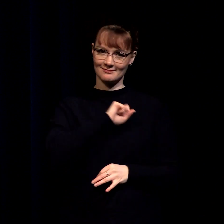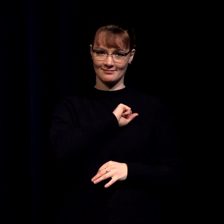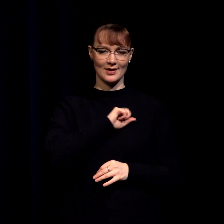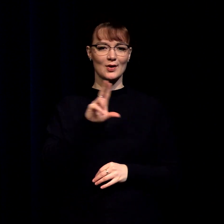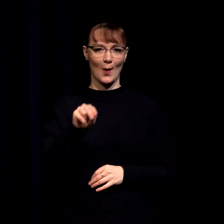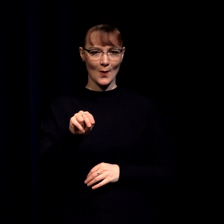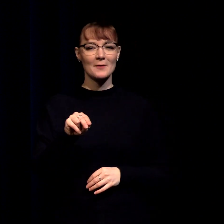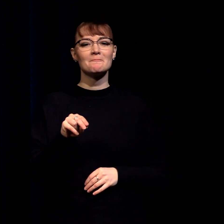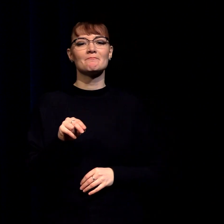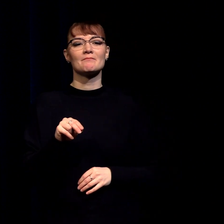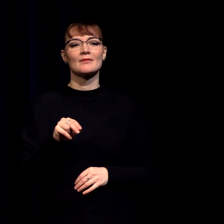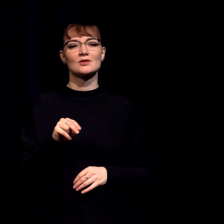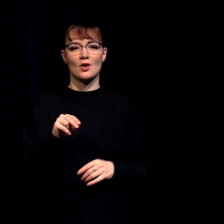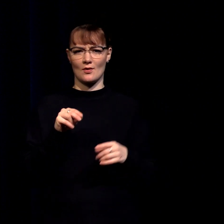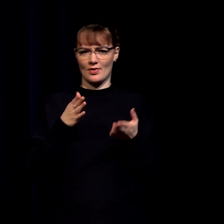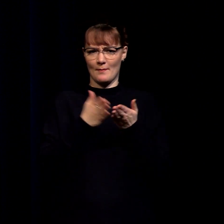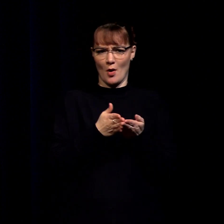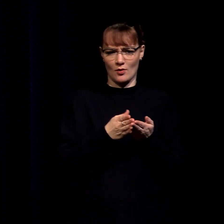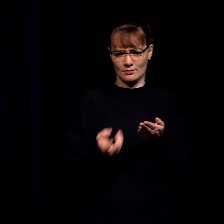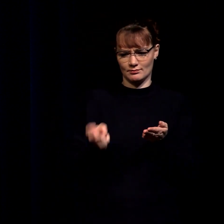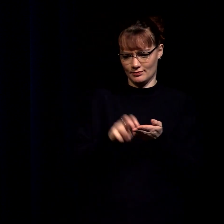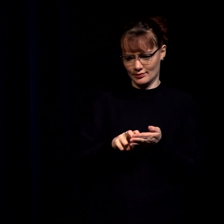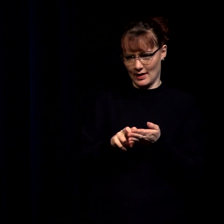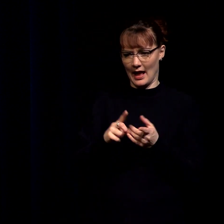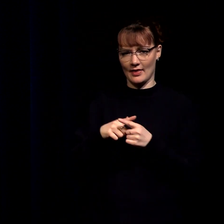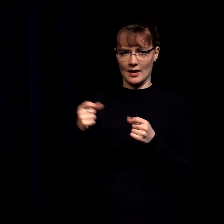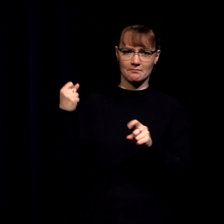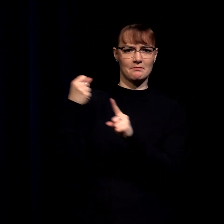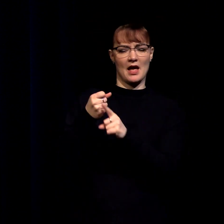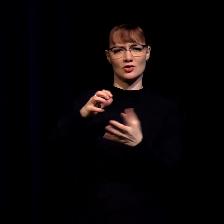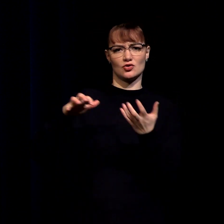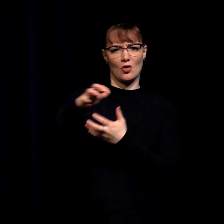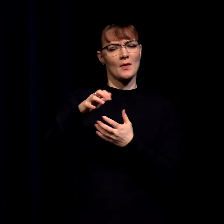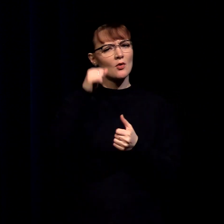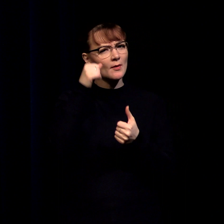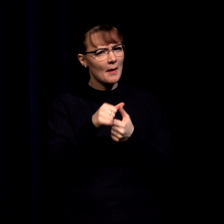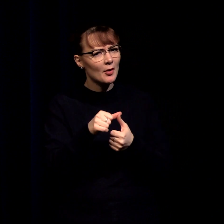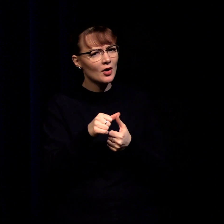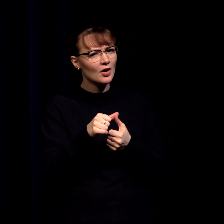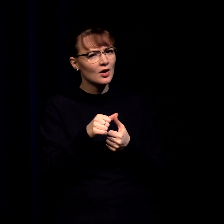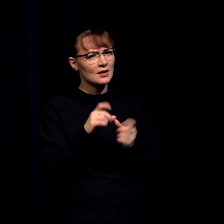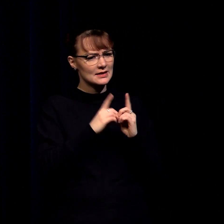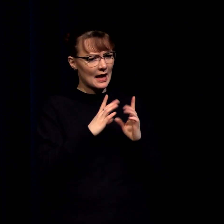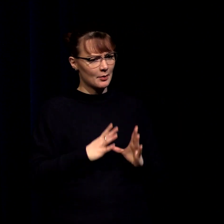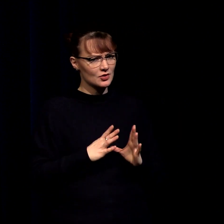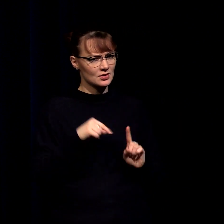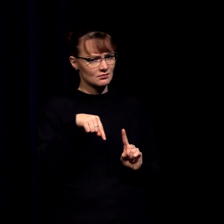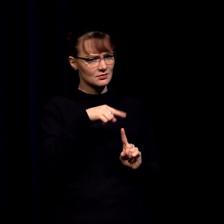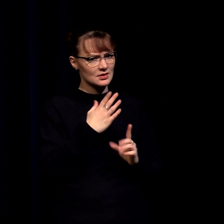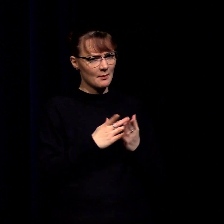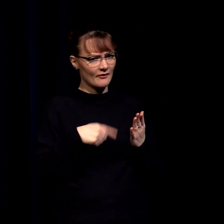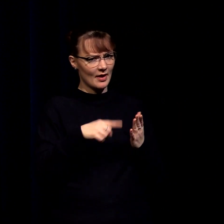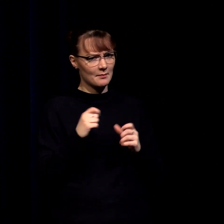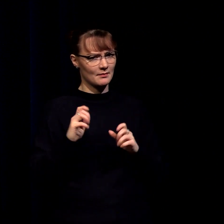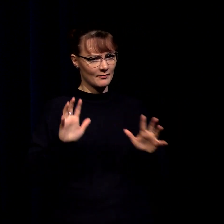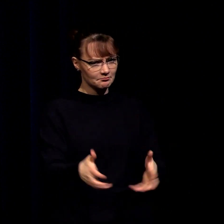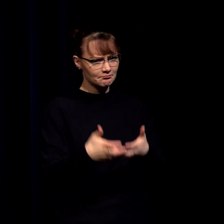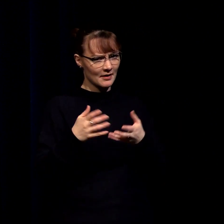they face this massive storm. And this isn't any normal storm. Remember, there's fishermen in this boat, they know this sea